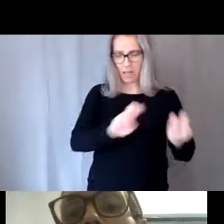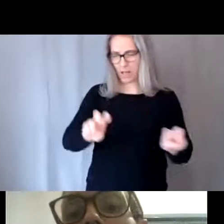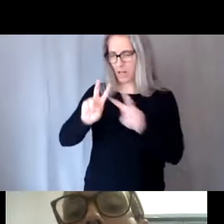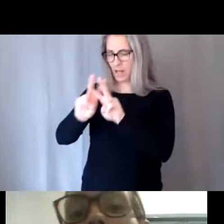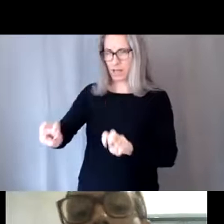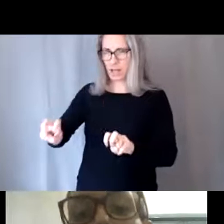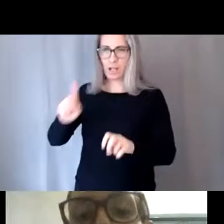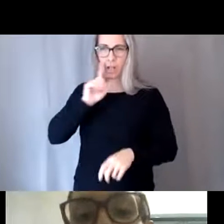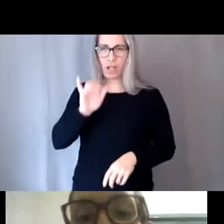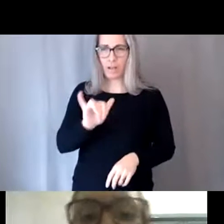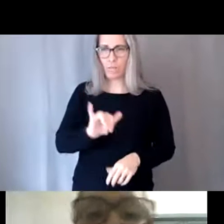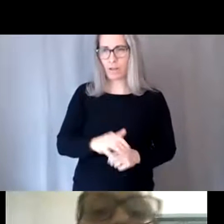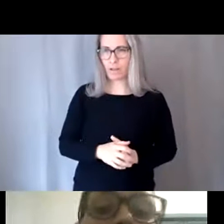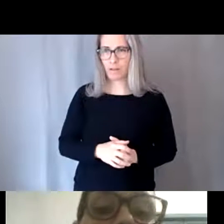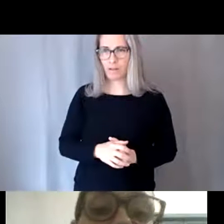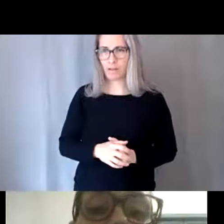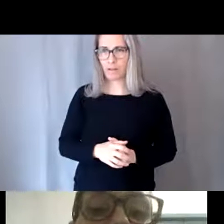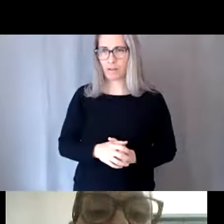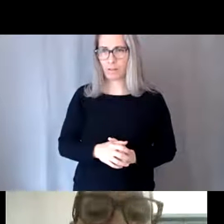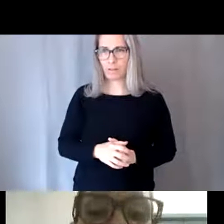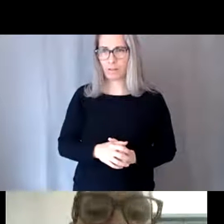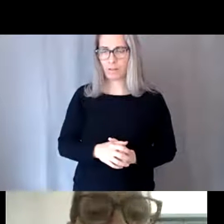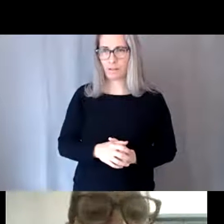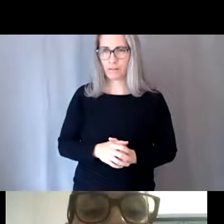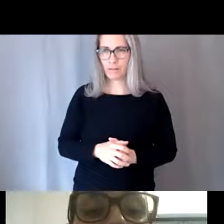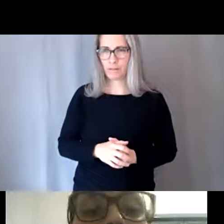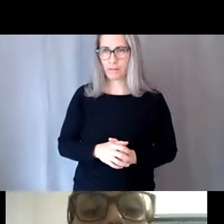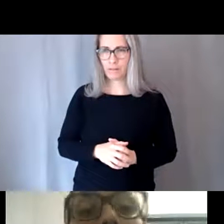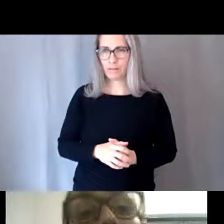or how these dimensions of functioning and